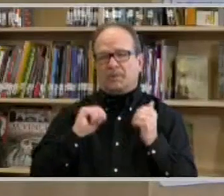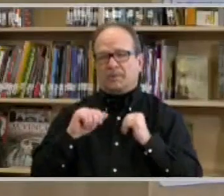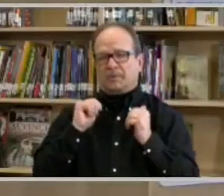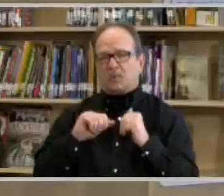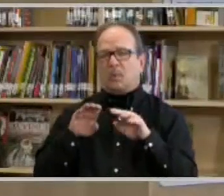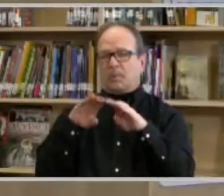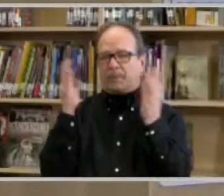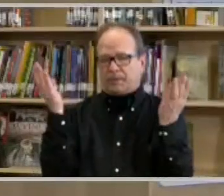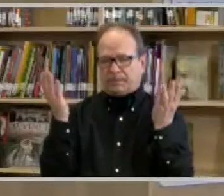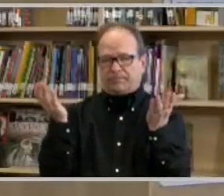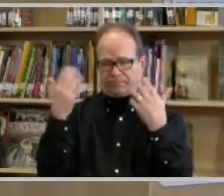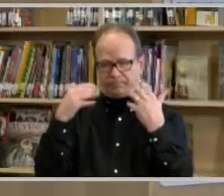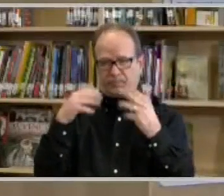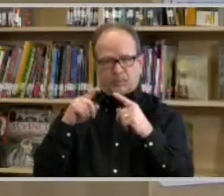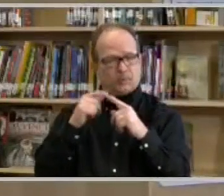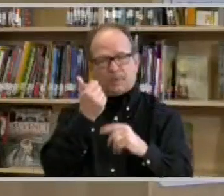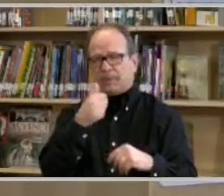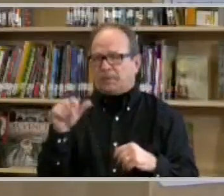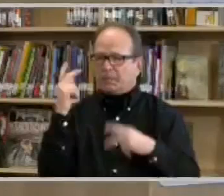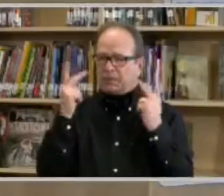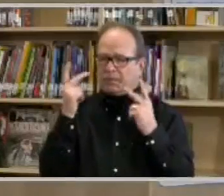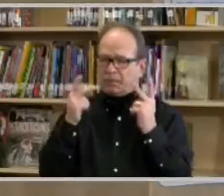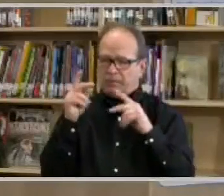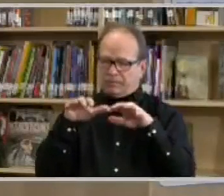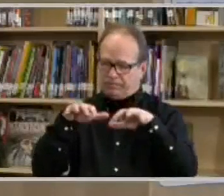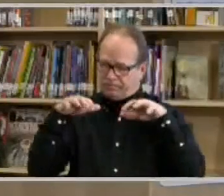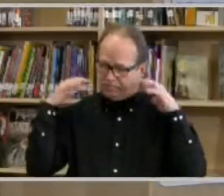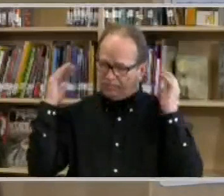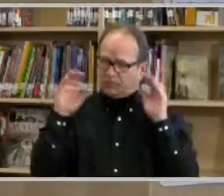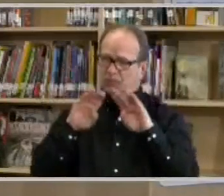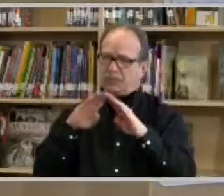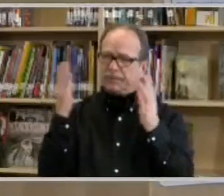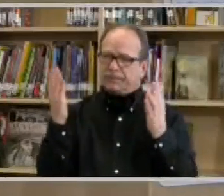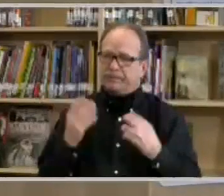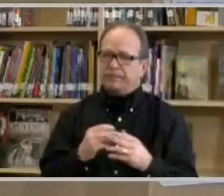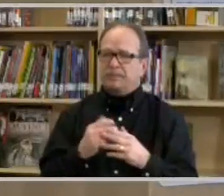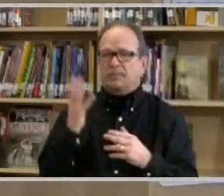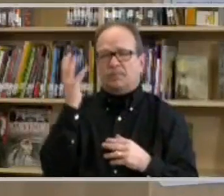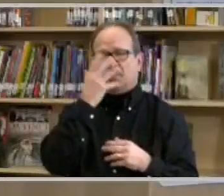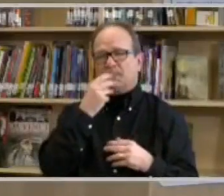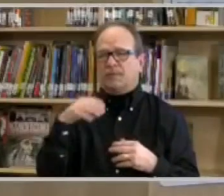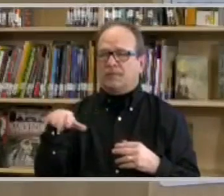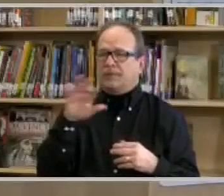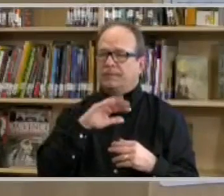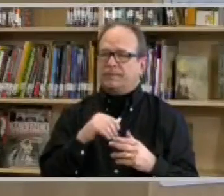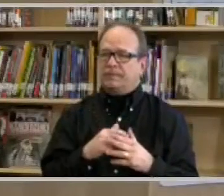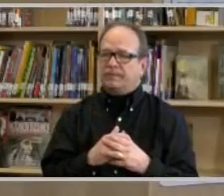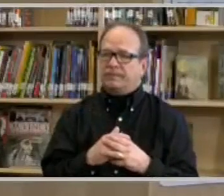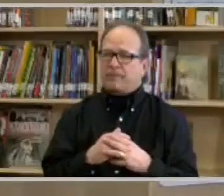BUT IN SOME PARTS OF TOWN AND OPENING UP THOSE THEATERS.